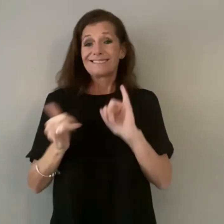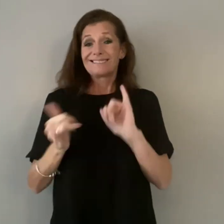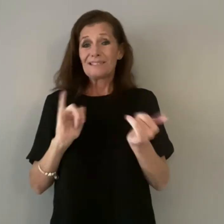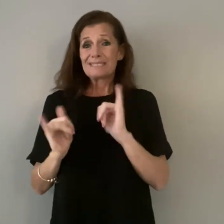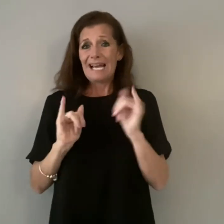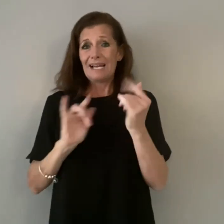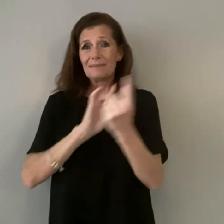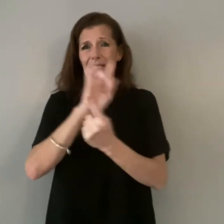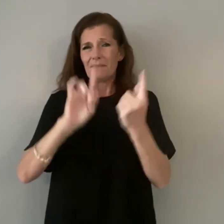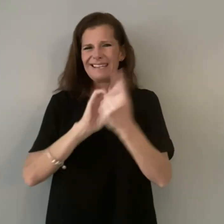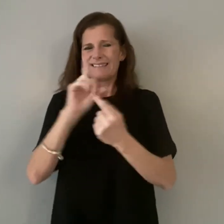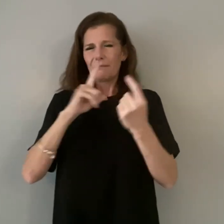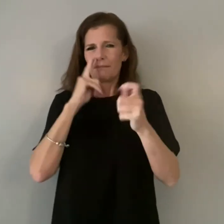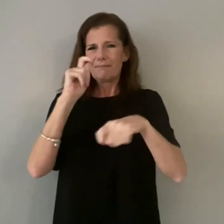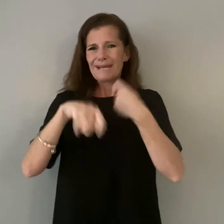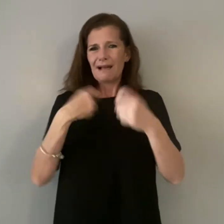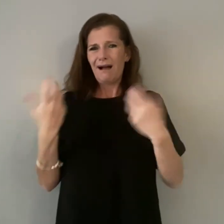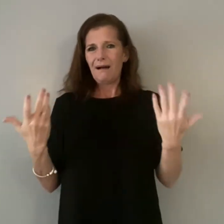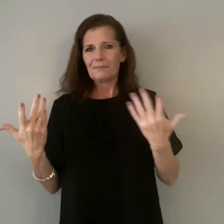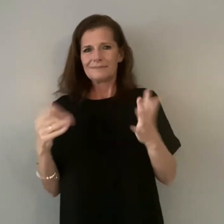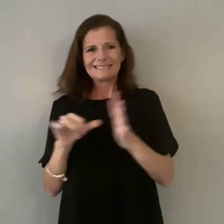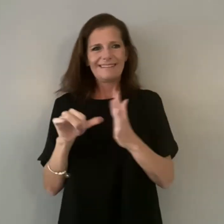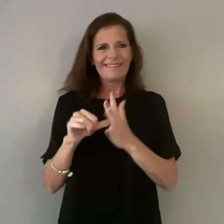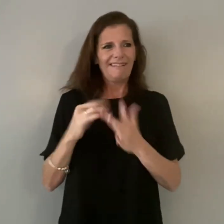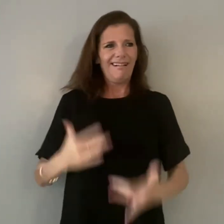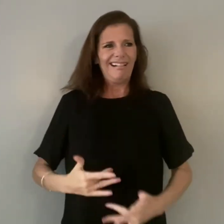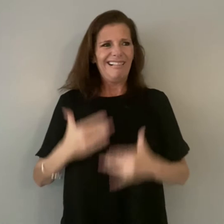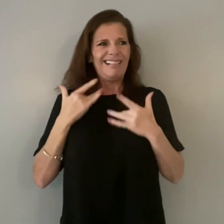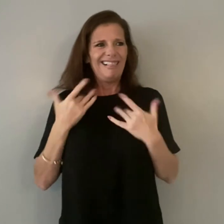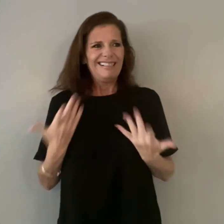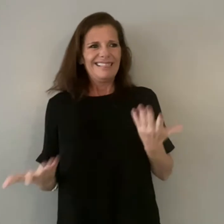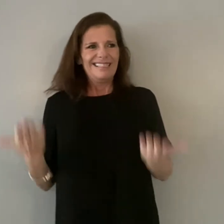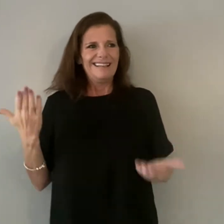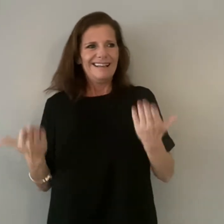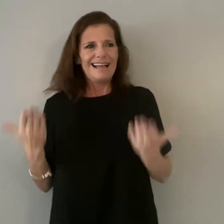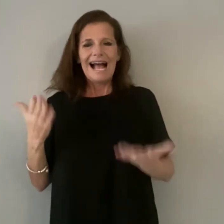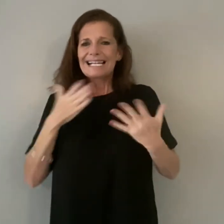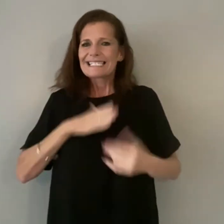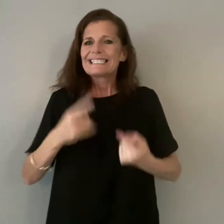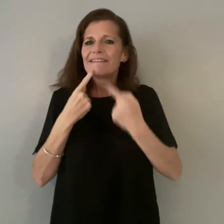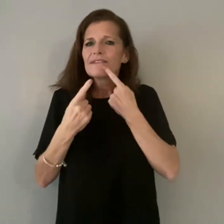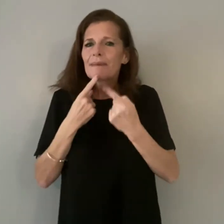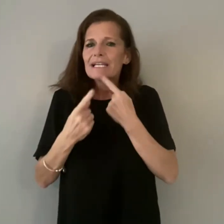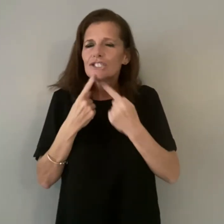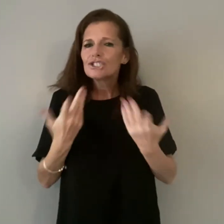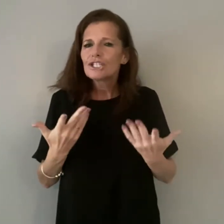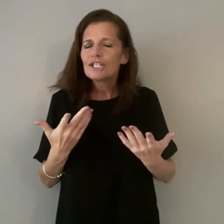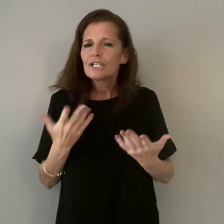that sometimes in meetings can become quite subjective. I think that's the key thing for me here. I said dispassionate earlier,